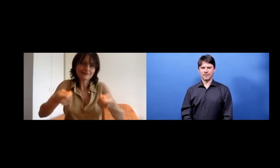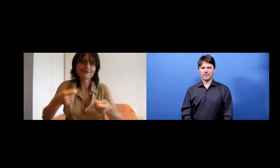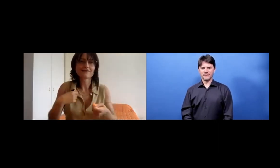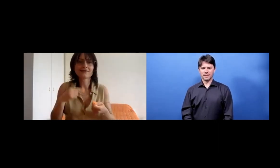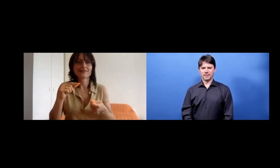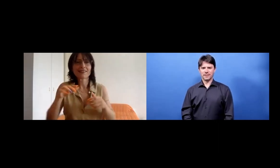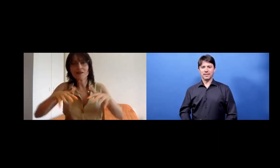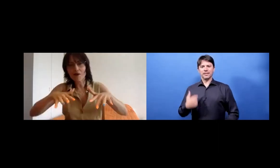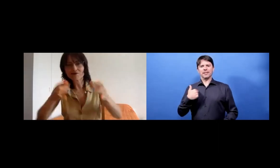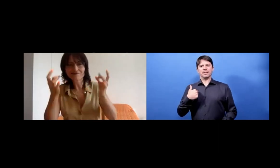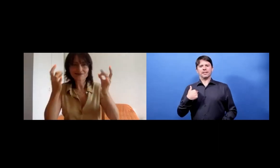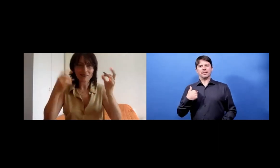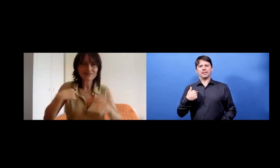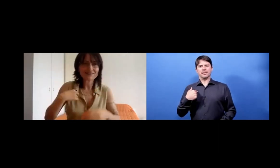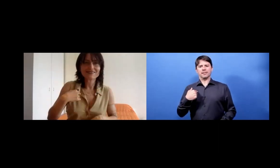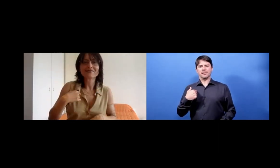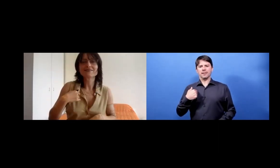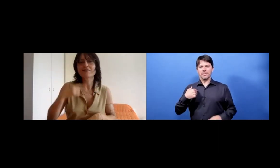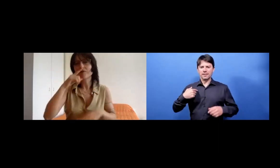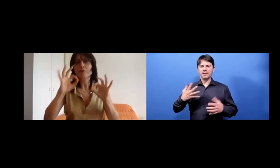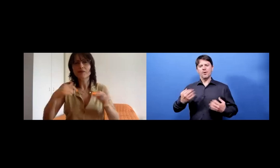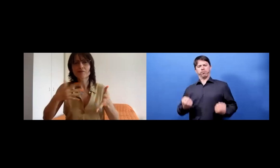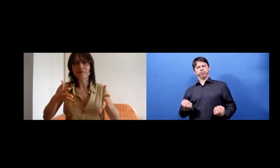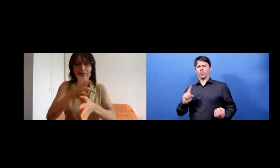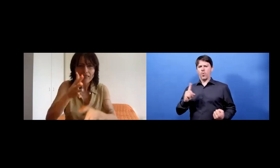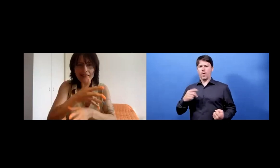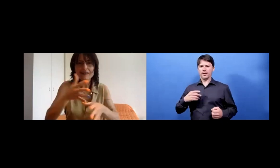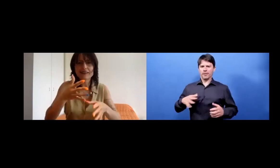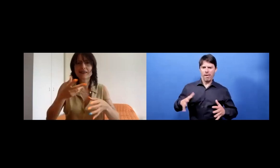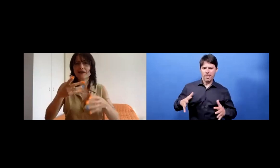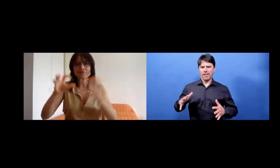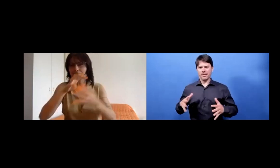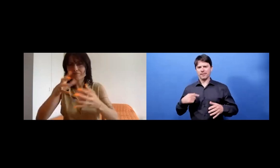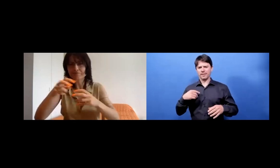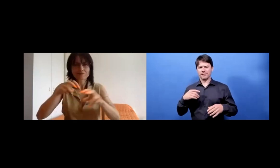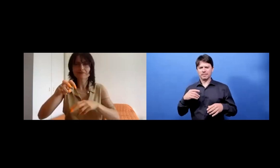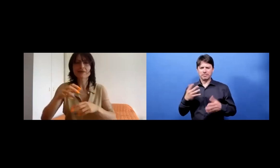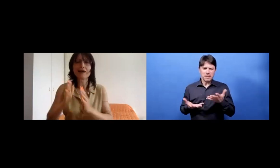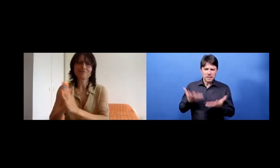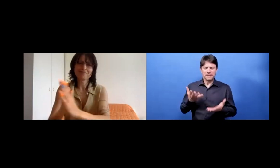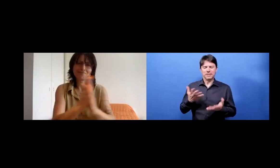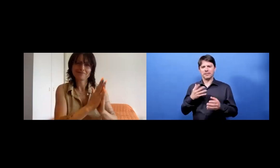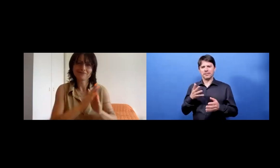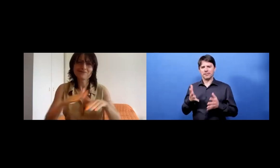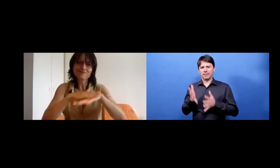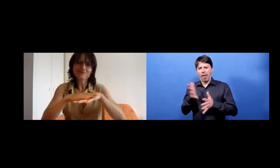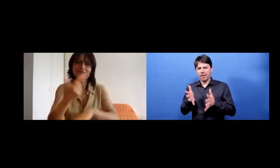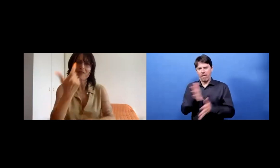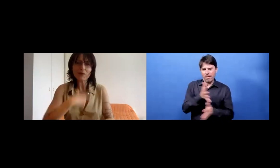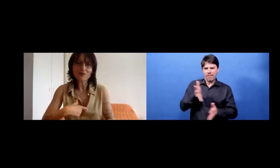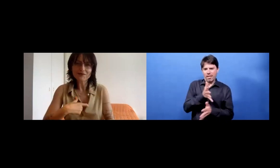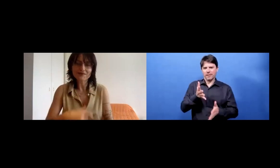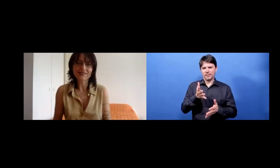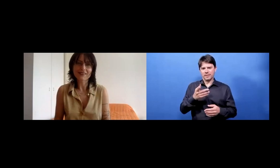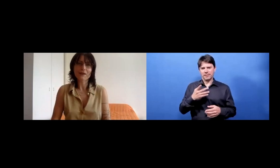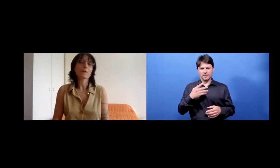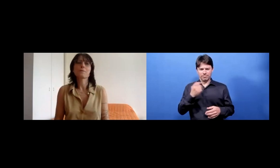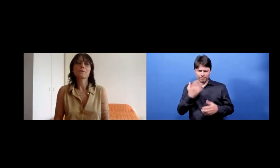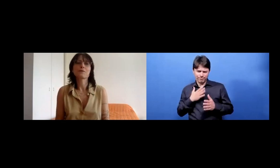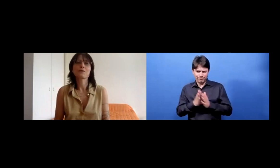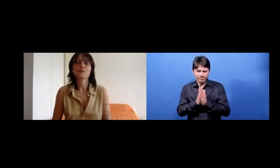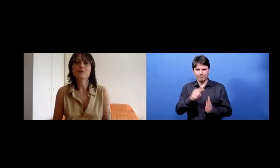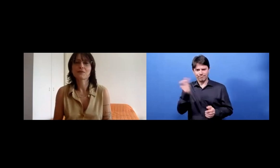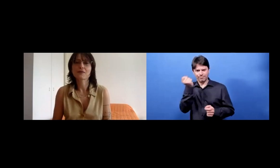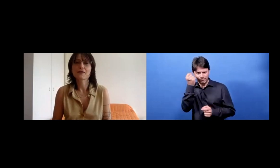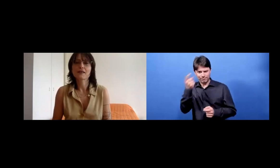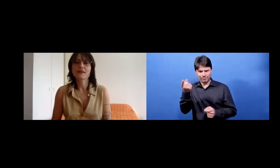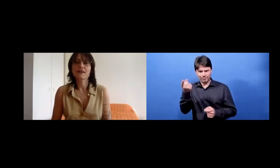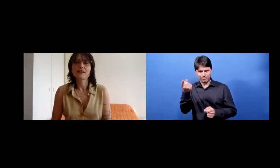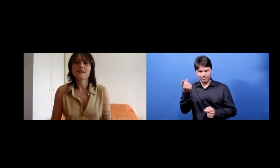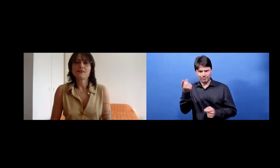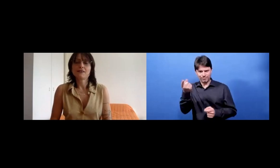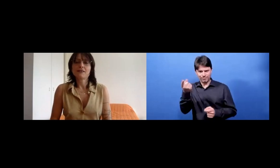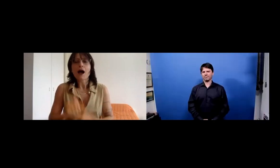I'm a bit nervous. And if I make a slip in signing, please forgive me.